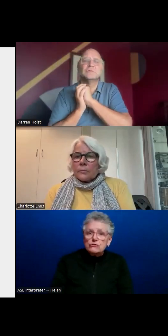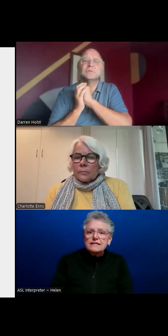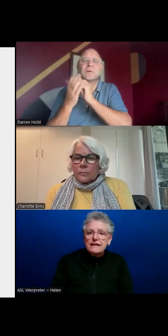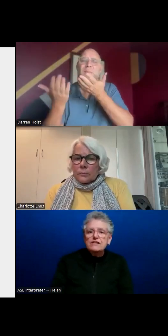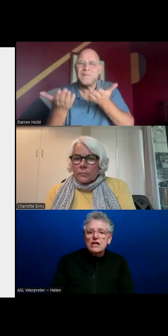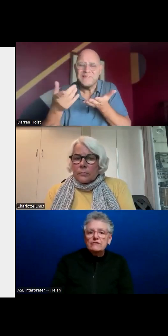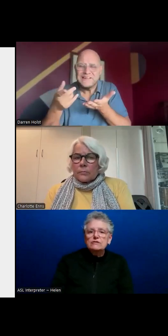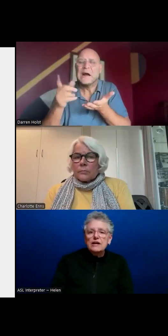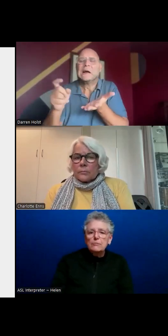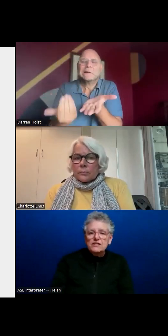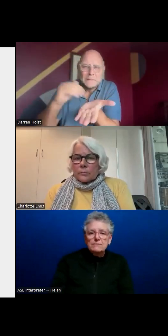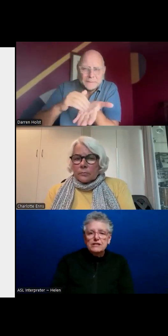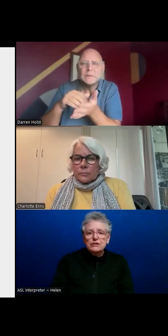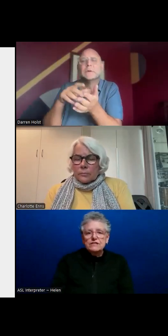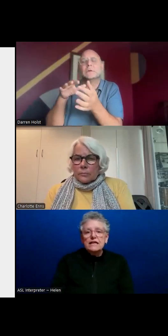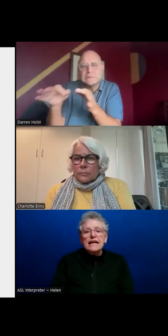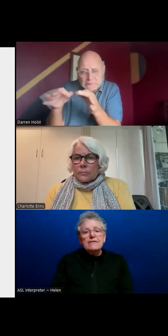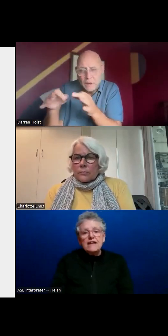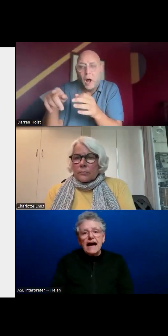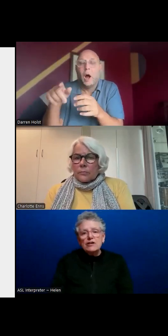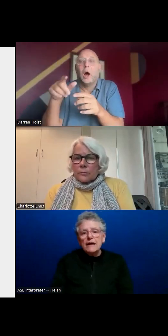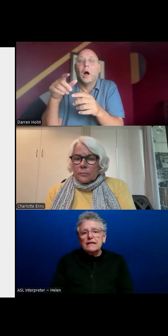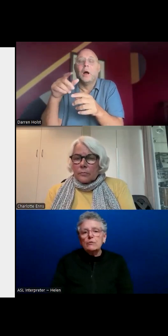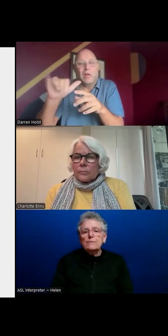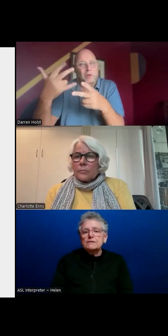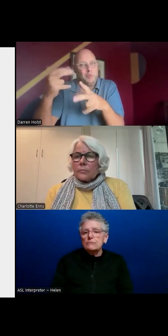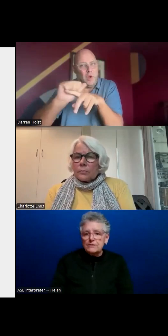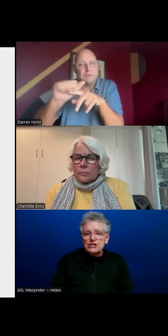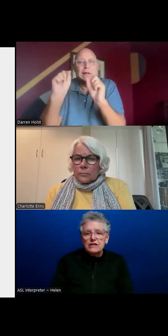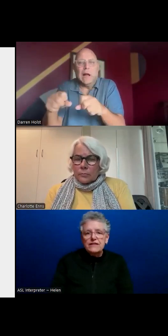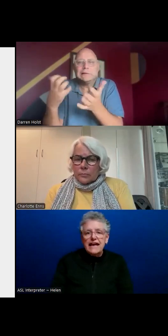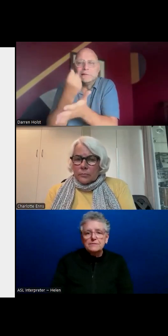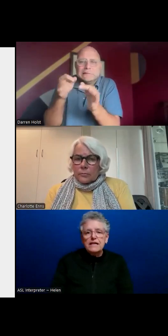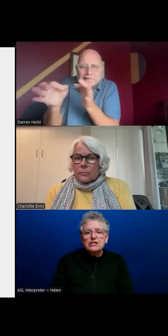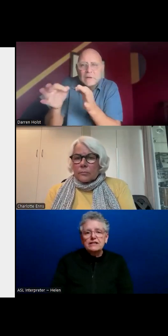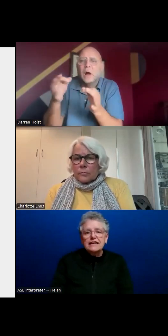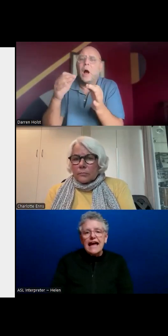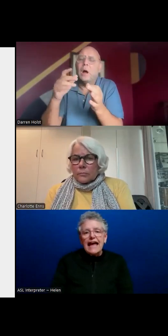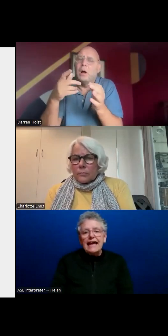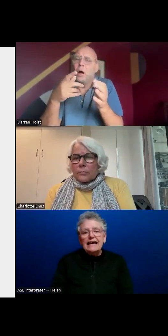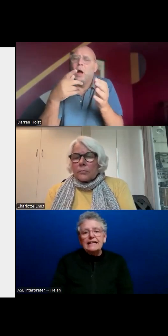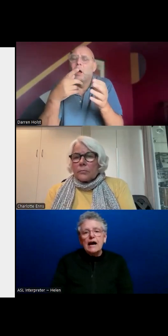Make sure that you see if the child knows how to point to the pictures. If not, you might need a repetition of the explanation.